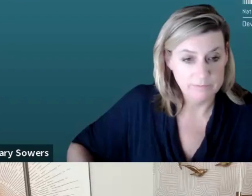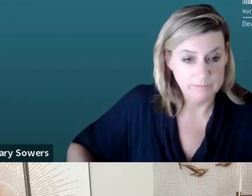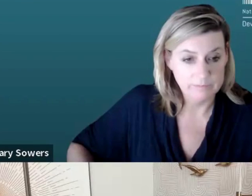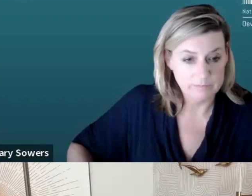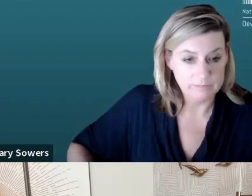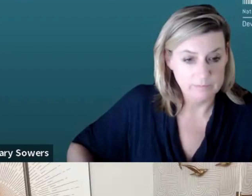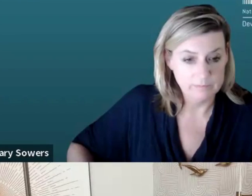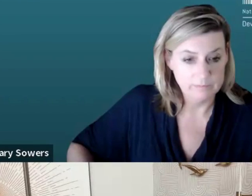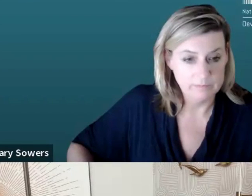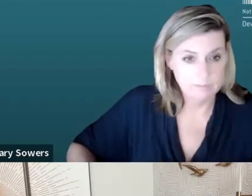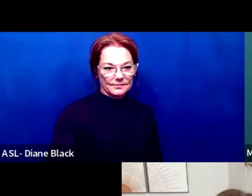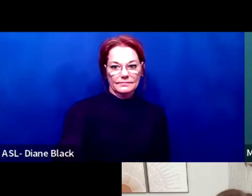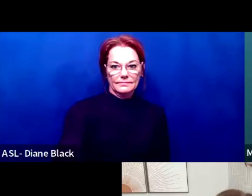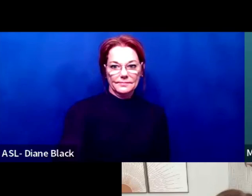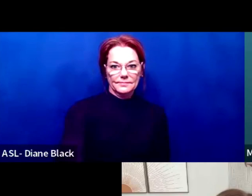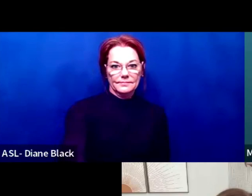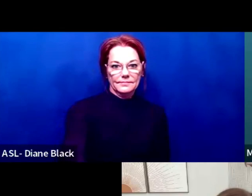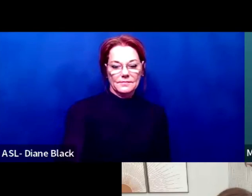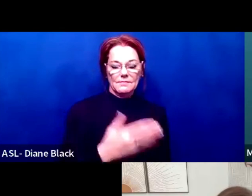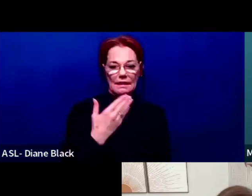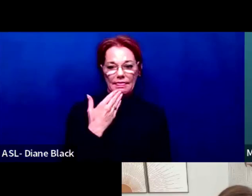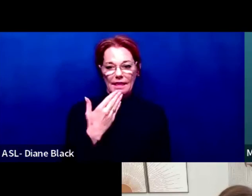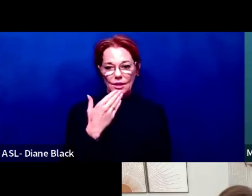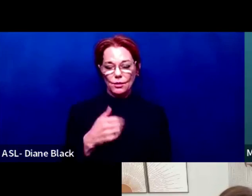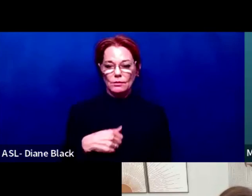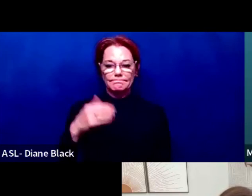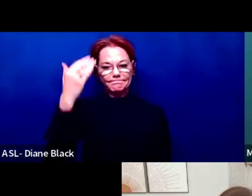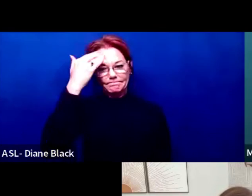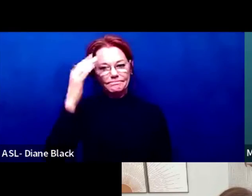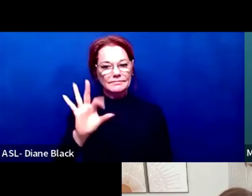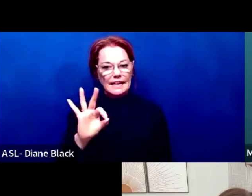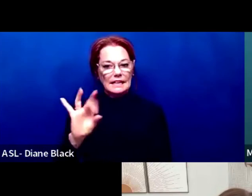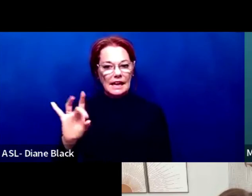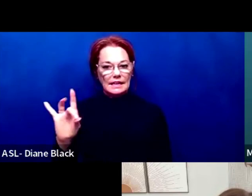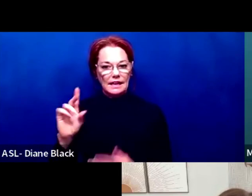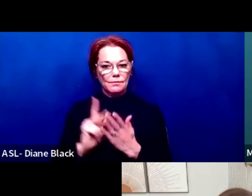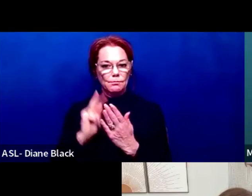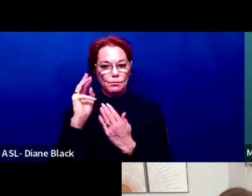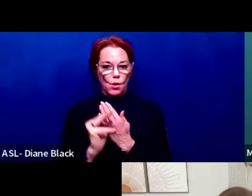Rebeccah Wolfkiel: Thank you. I know that the 988 program is front of mind, for everyone,